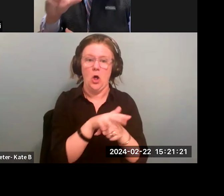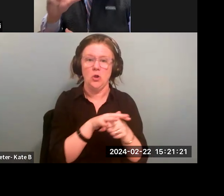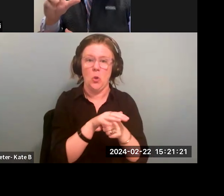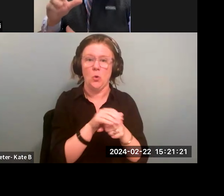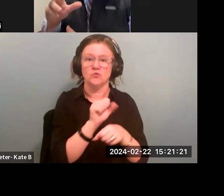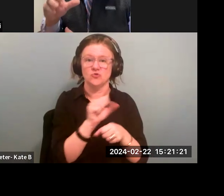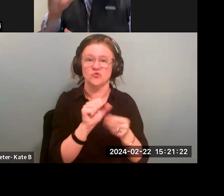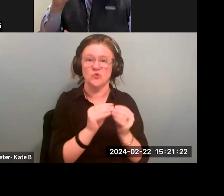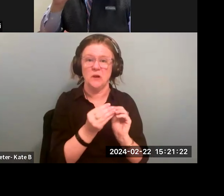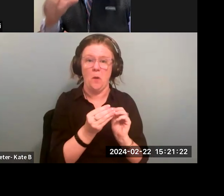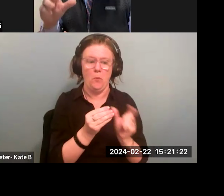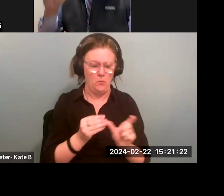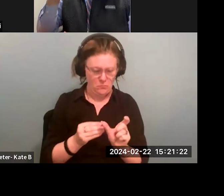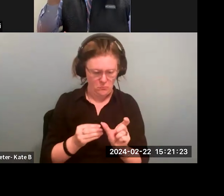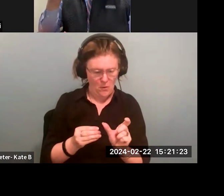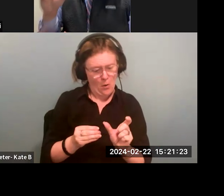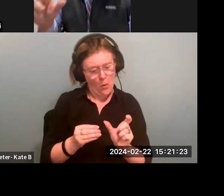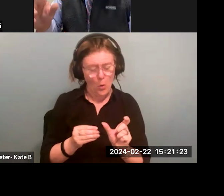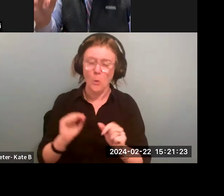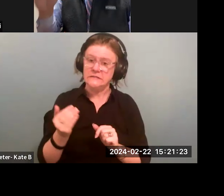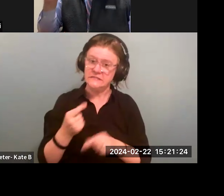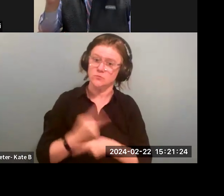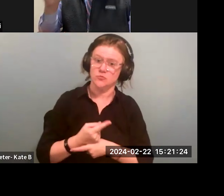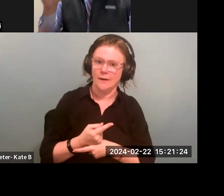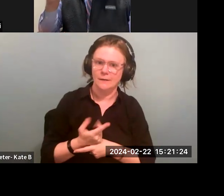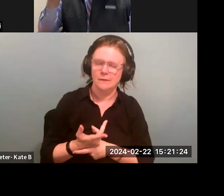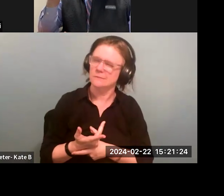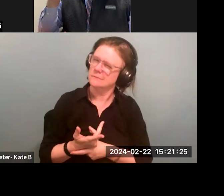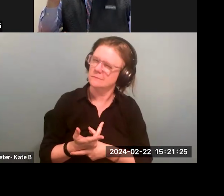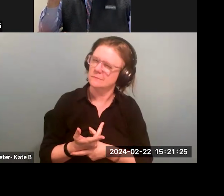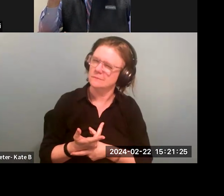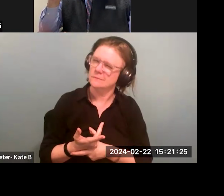to give them legitimacy to give you, once again, how